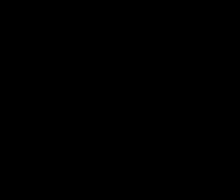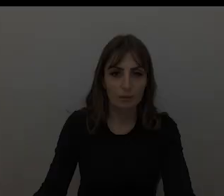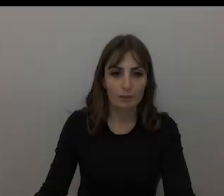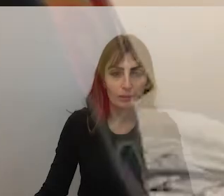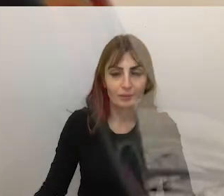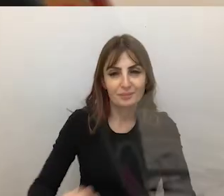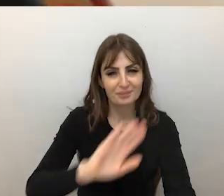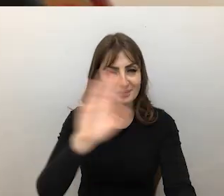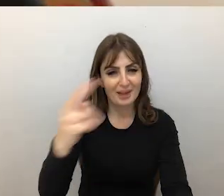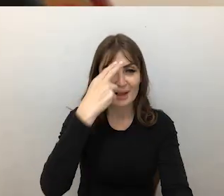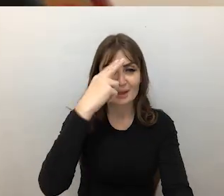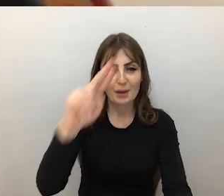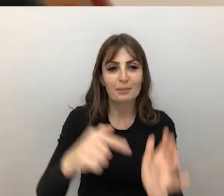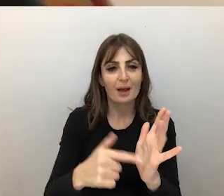Hi, my name is Timothy Murdoch.